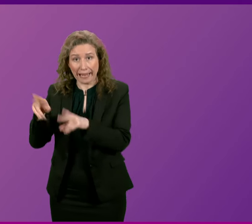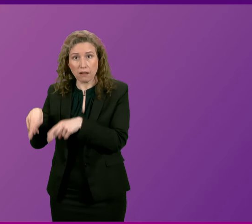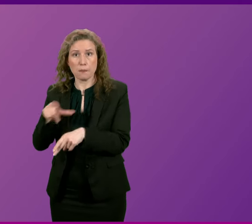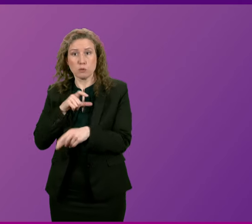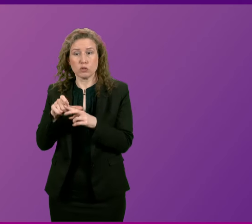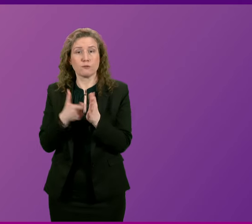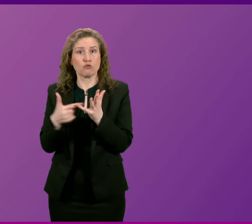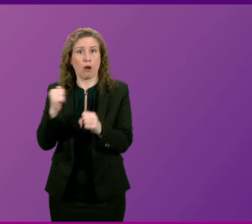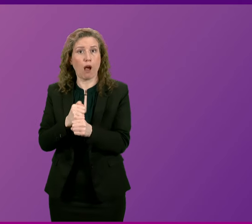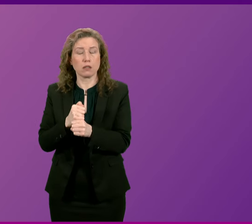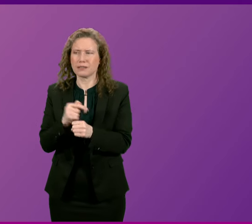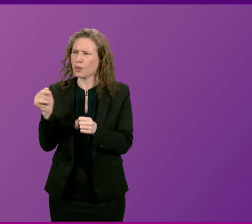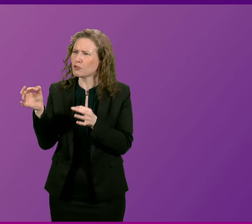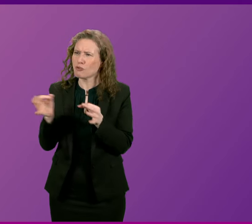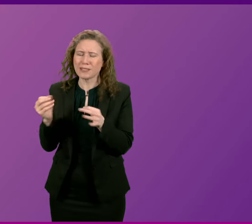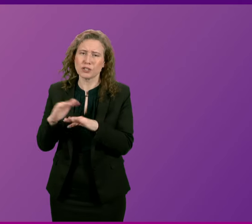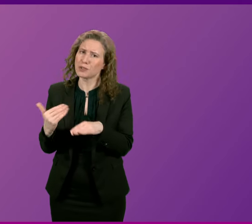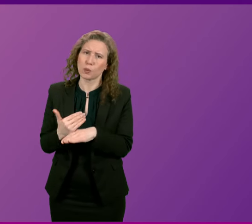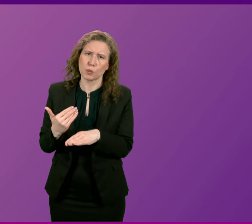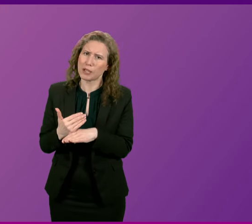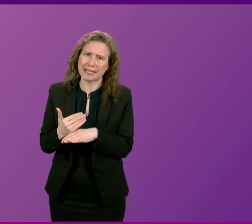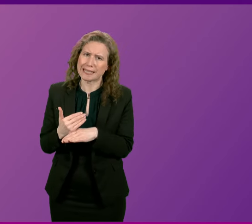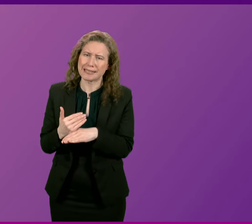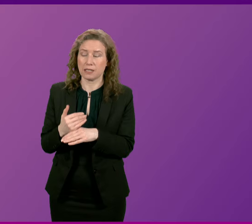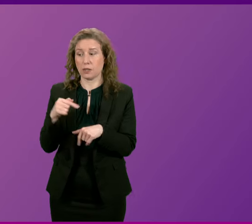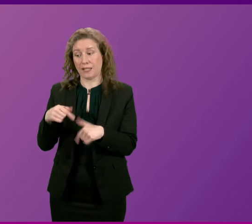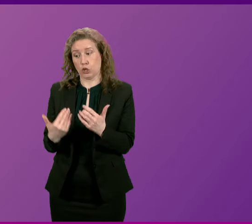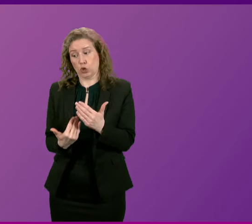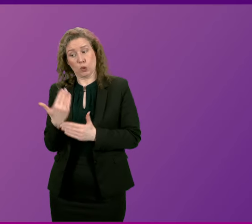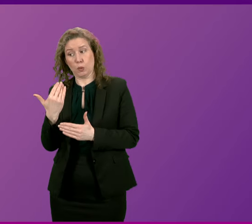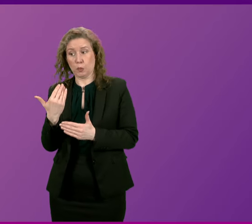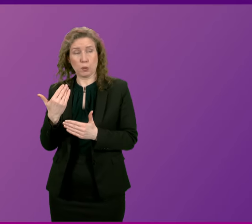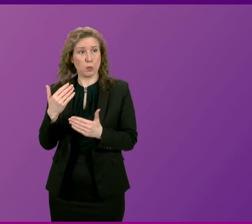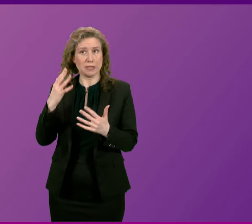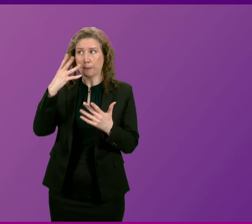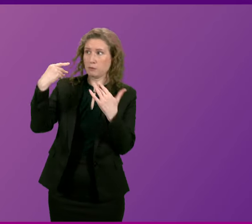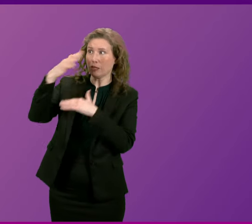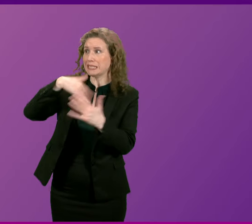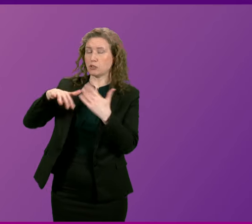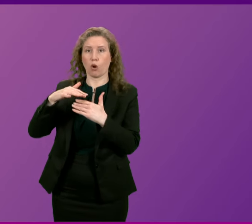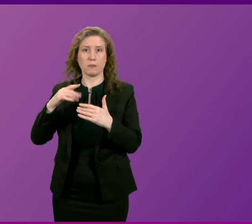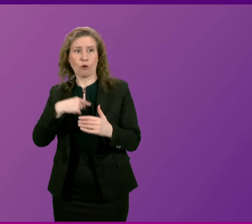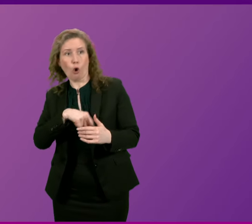strategy is not working. In the new-found spirit of being honest with each other as politicians,